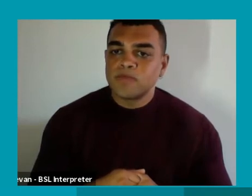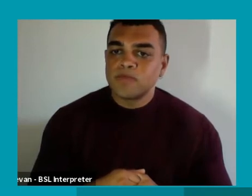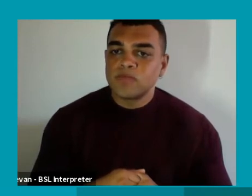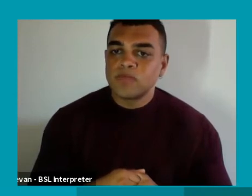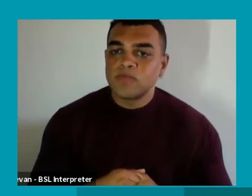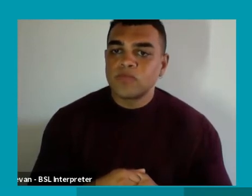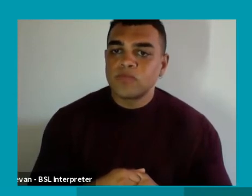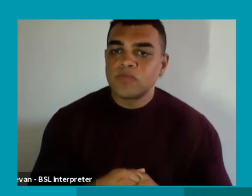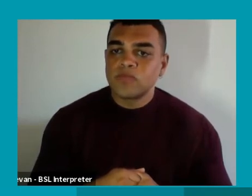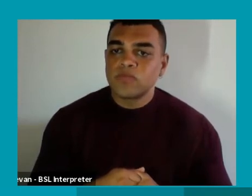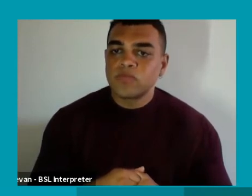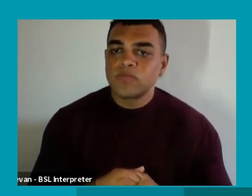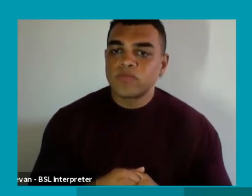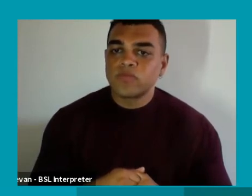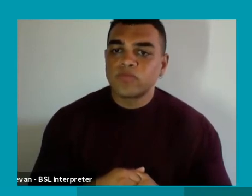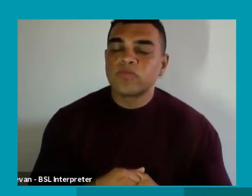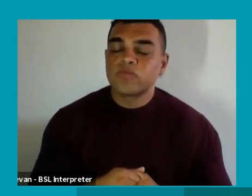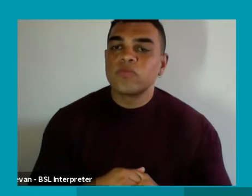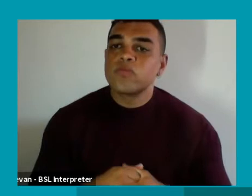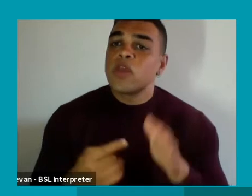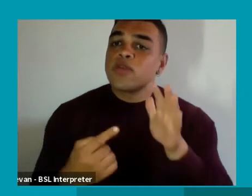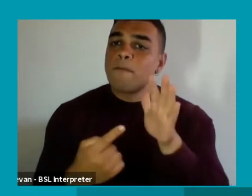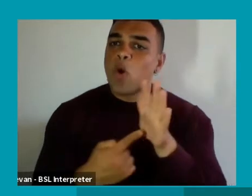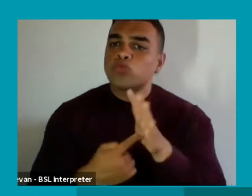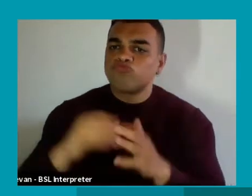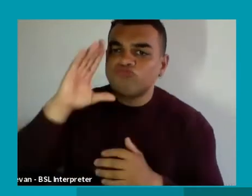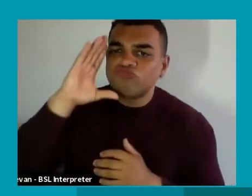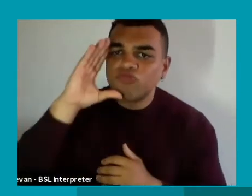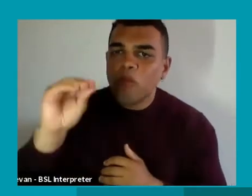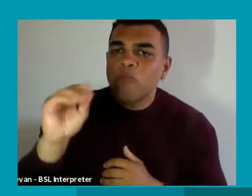so you might also want to standardize your job titles and what?